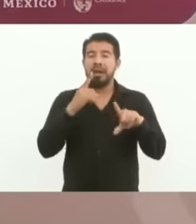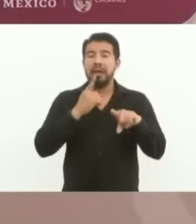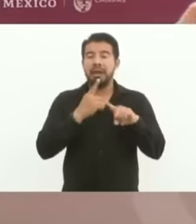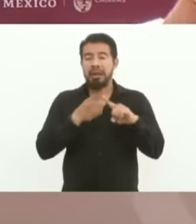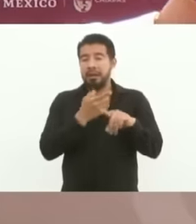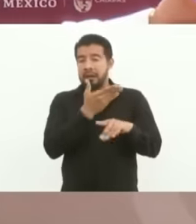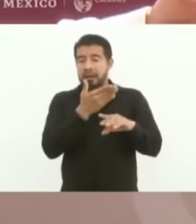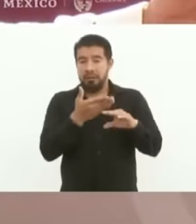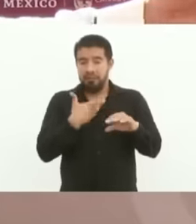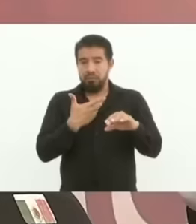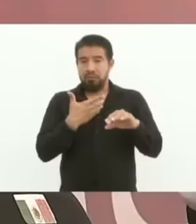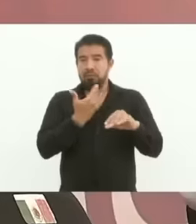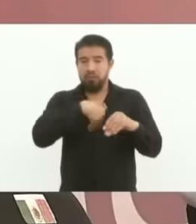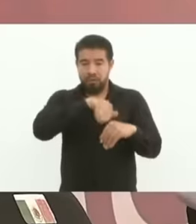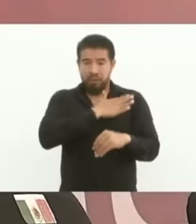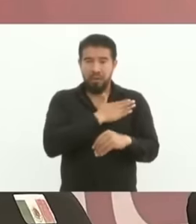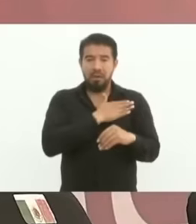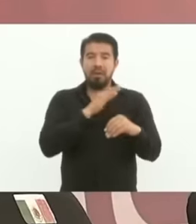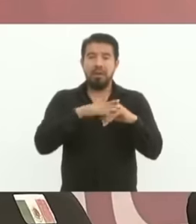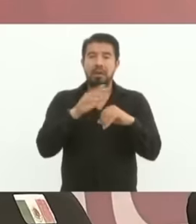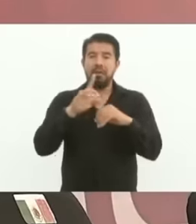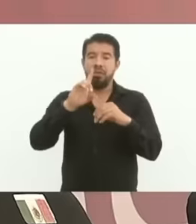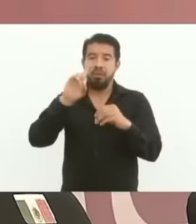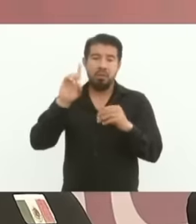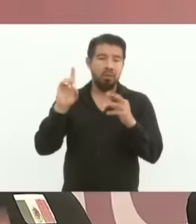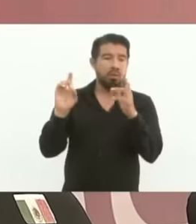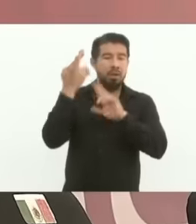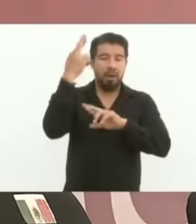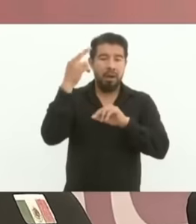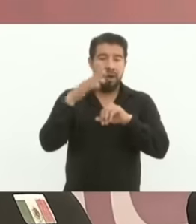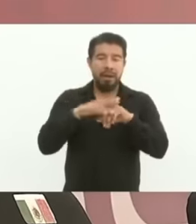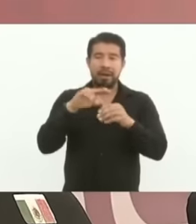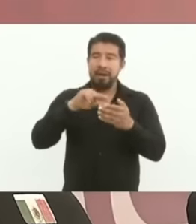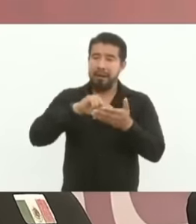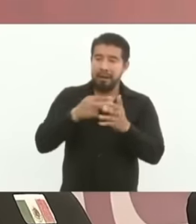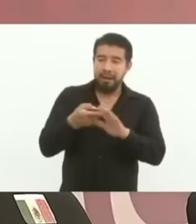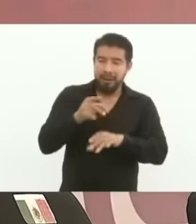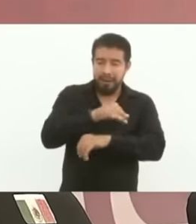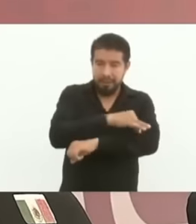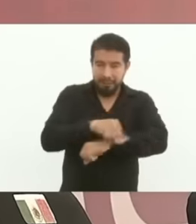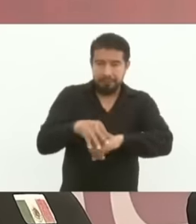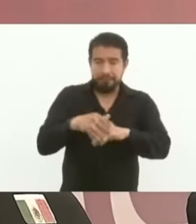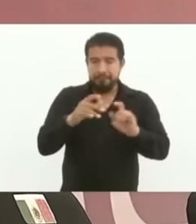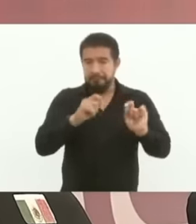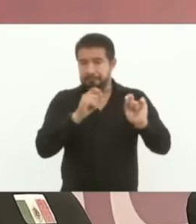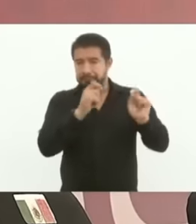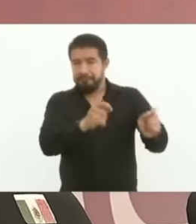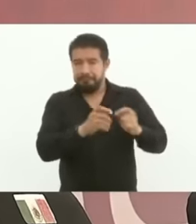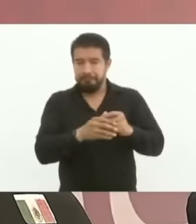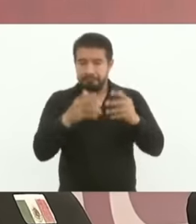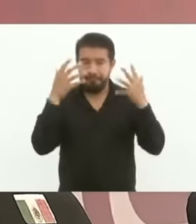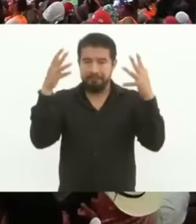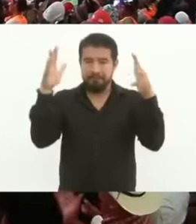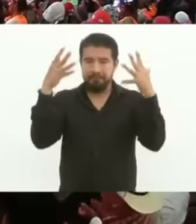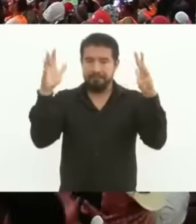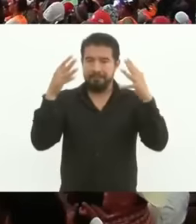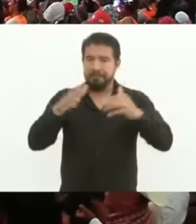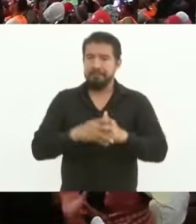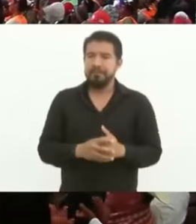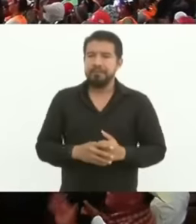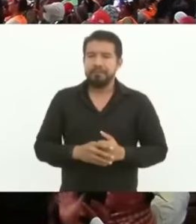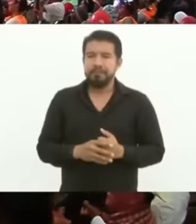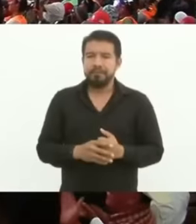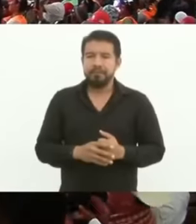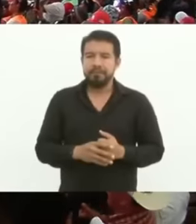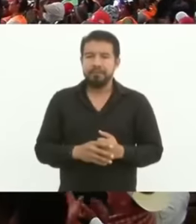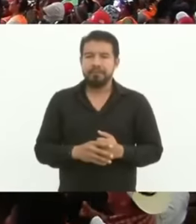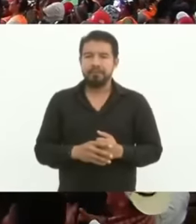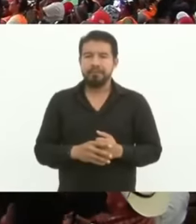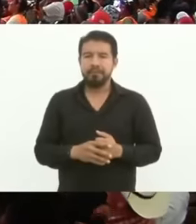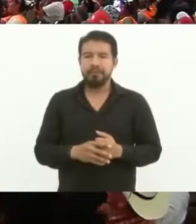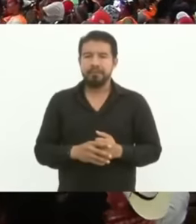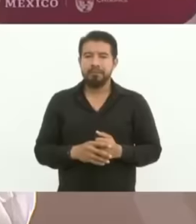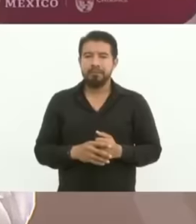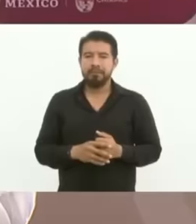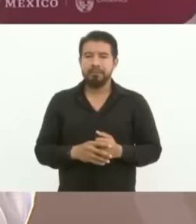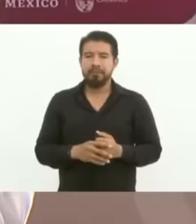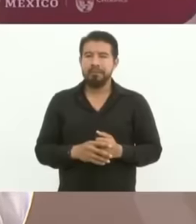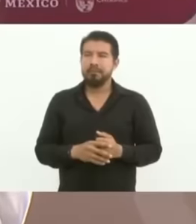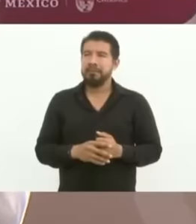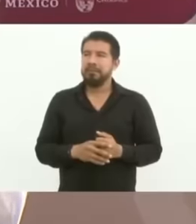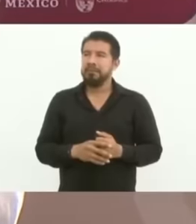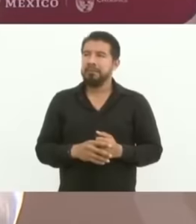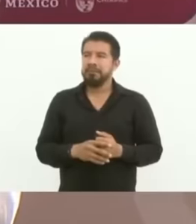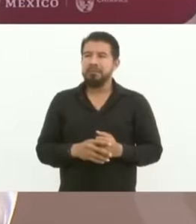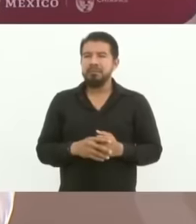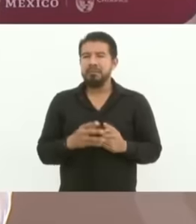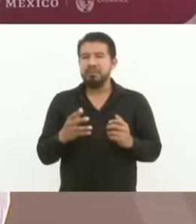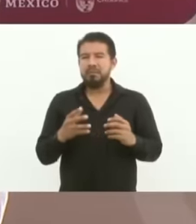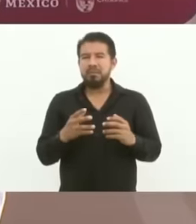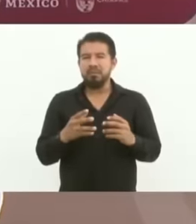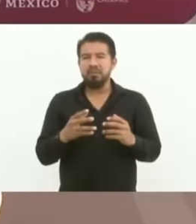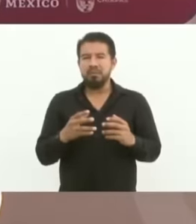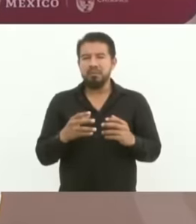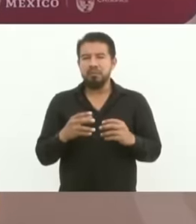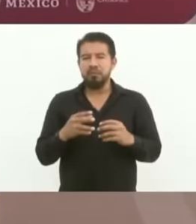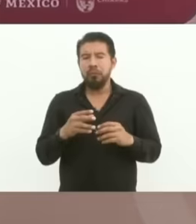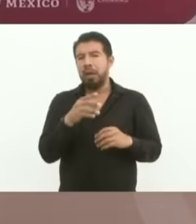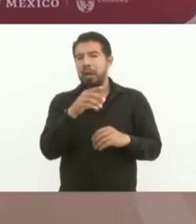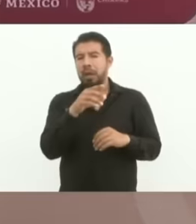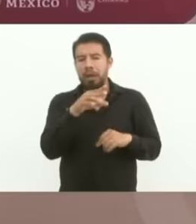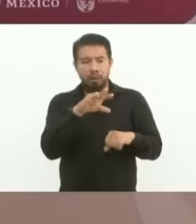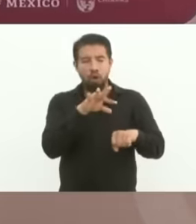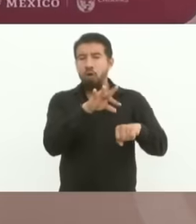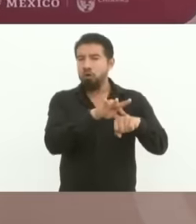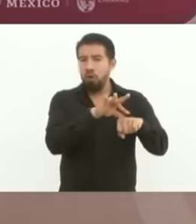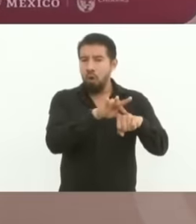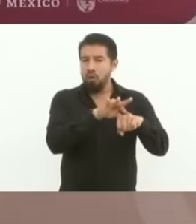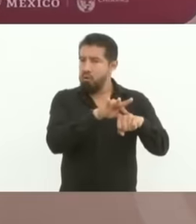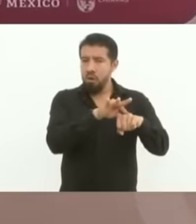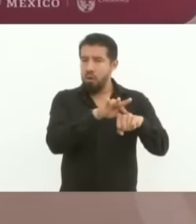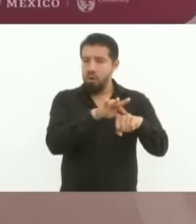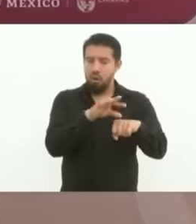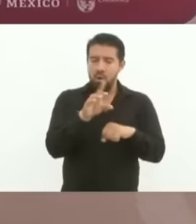engineering have because sometimes she tells you she's a doctor, so you think, no, well, this one, this one